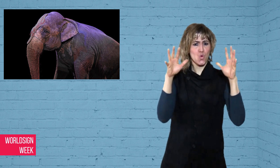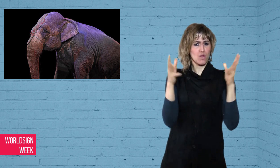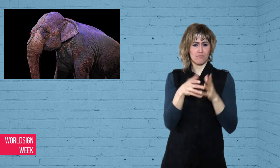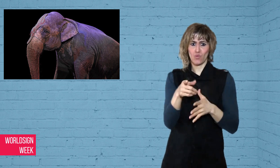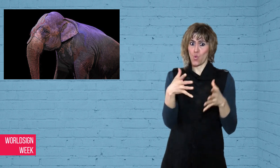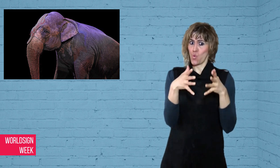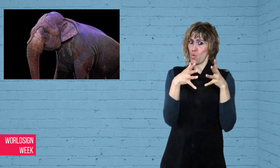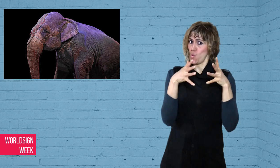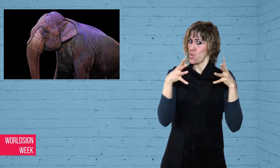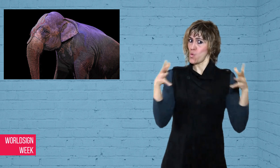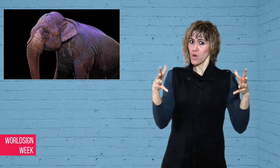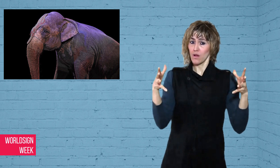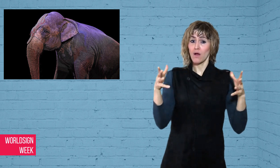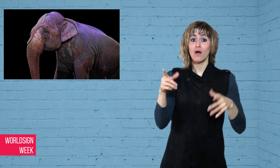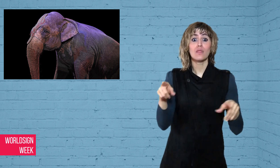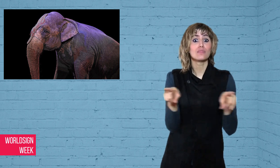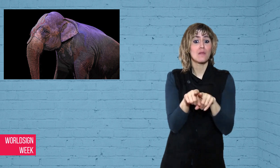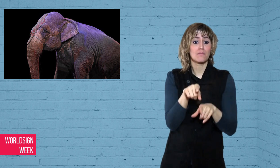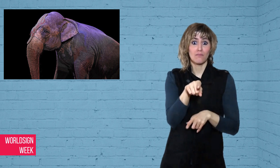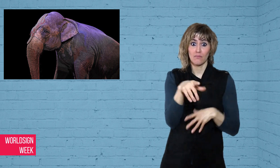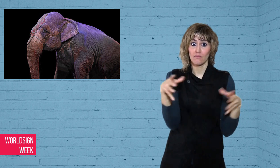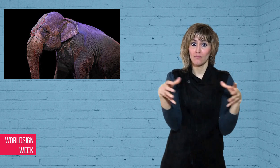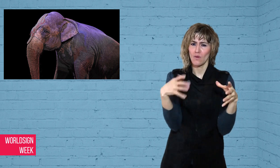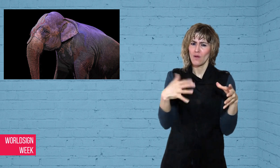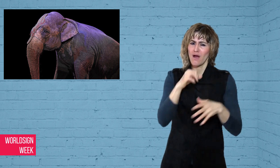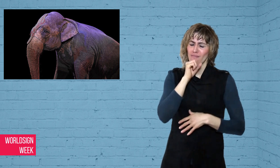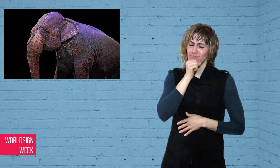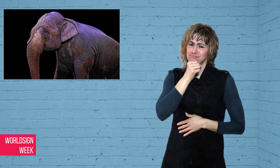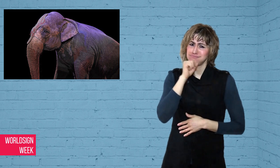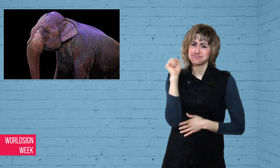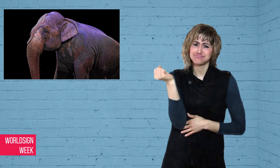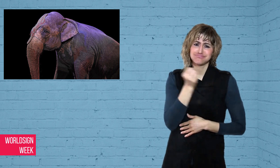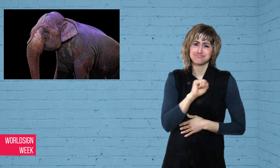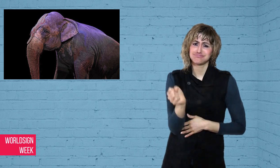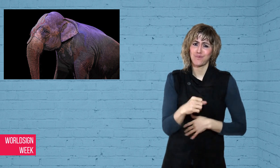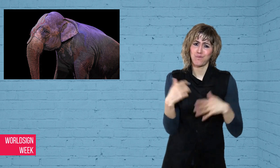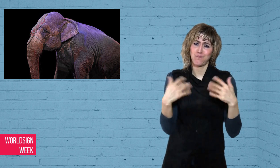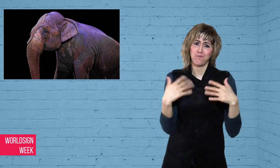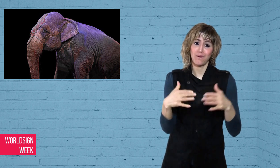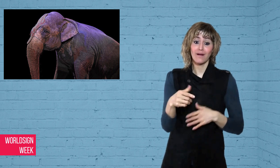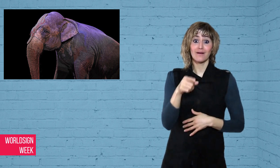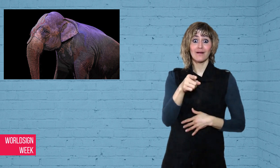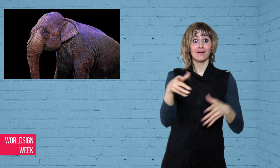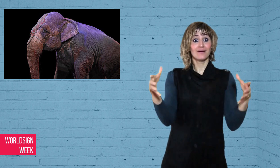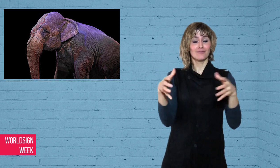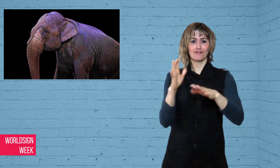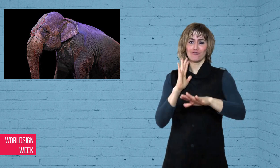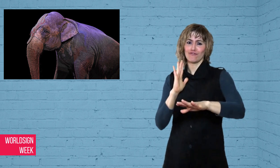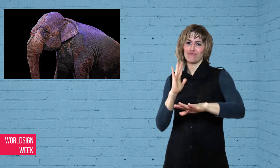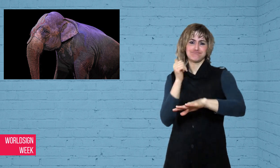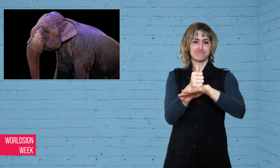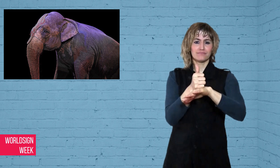world, and one of the oldest.